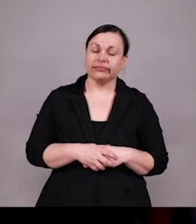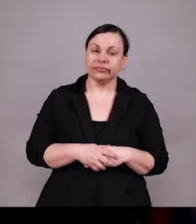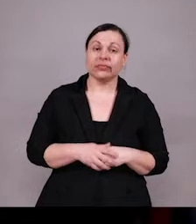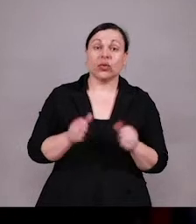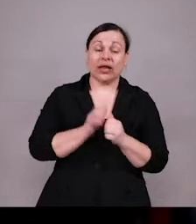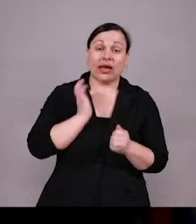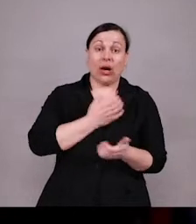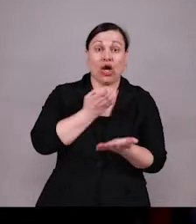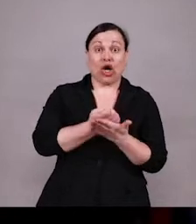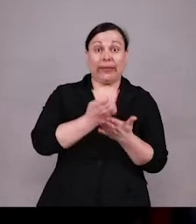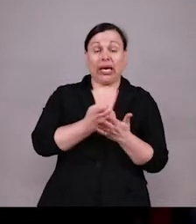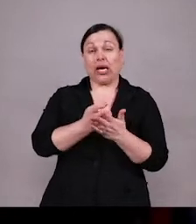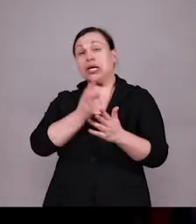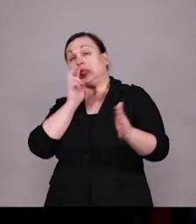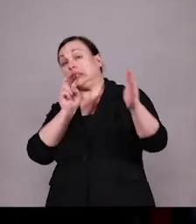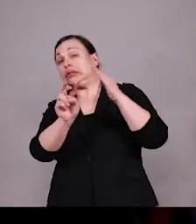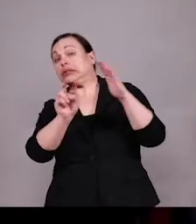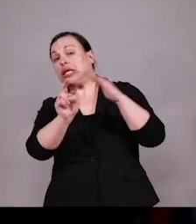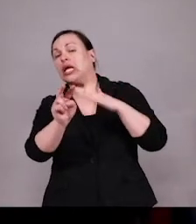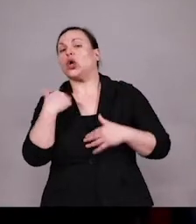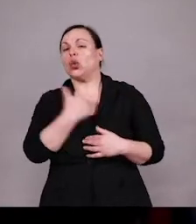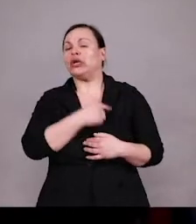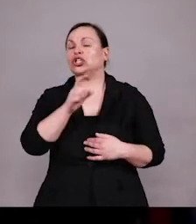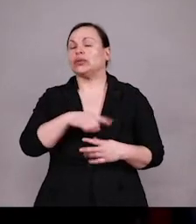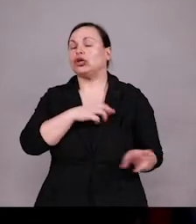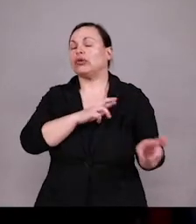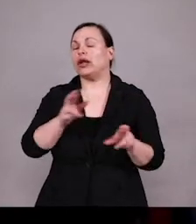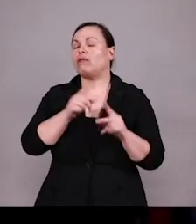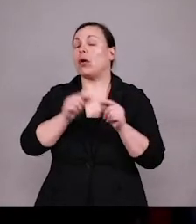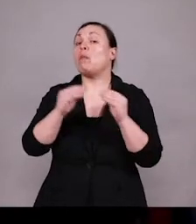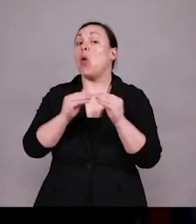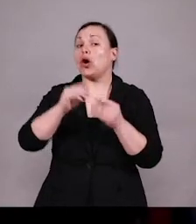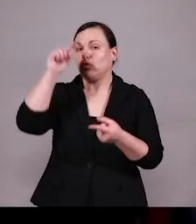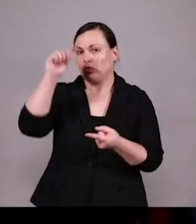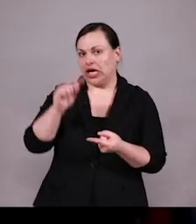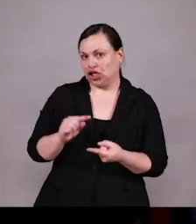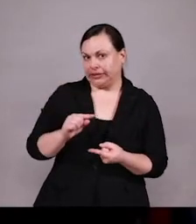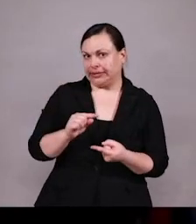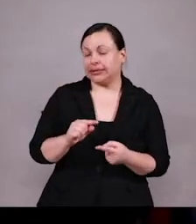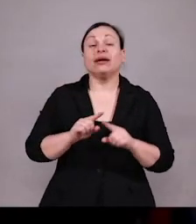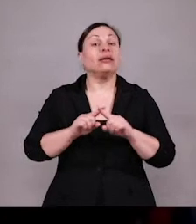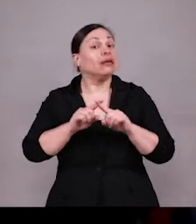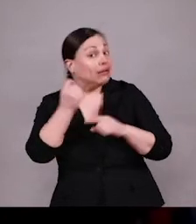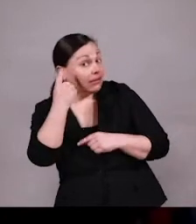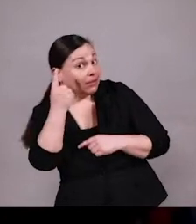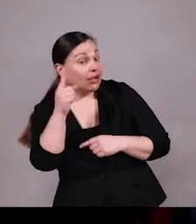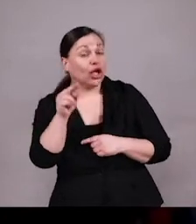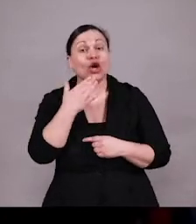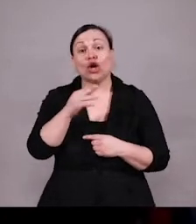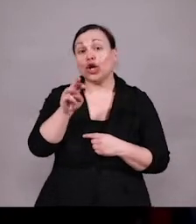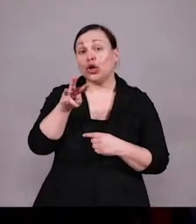we should brace for additional reductions. Still, there is some good news. At HSC, a target was set